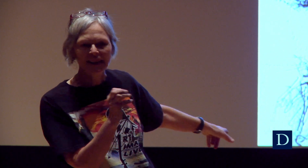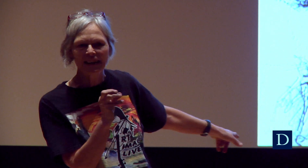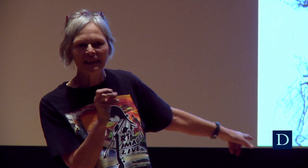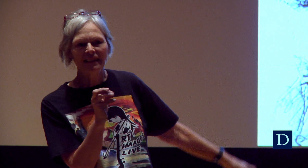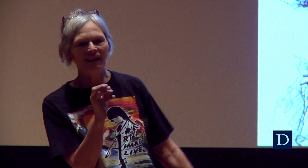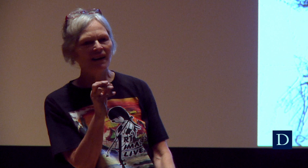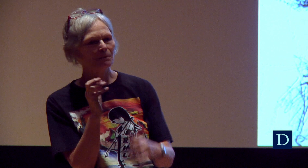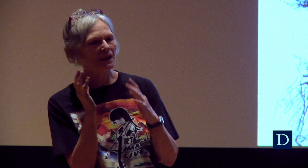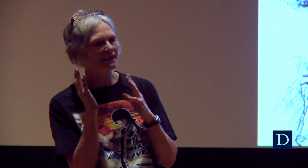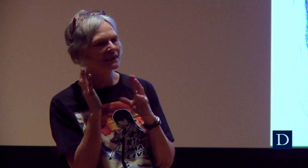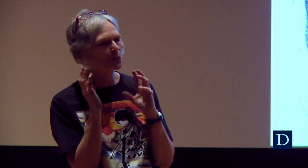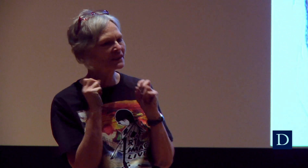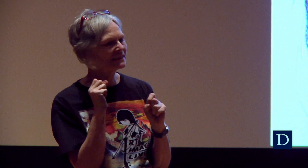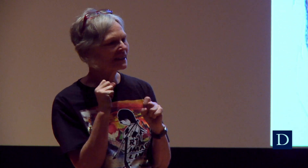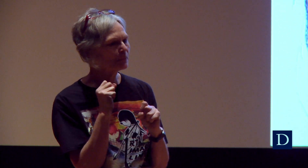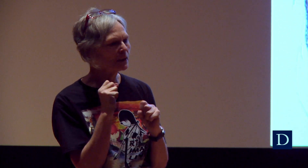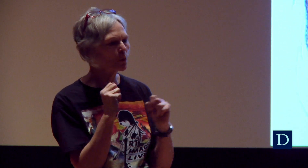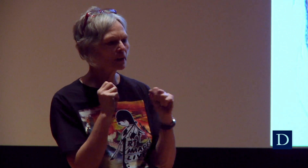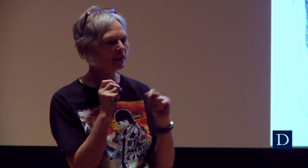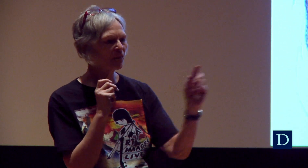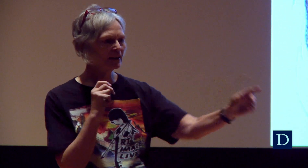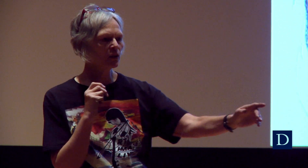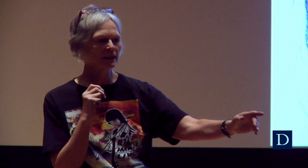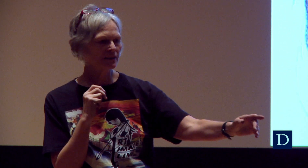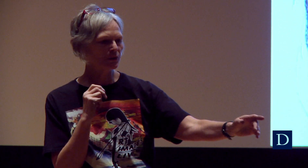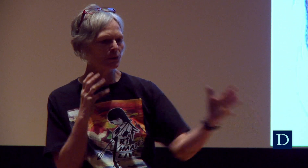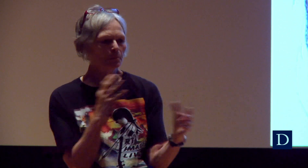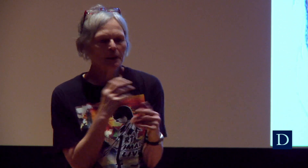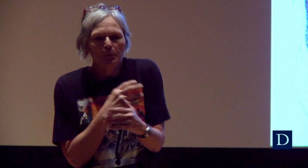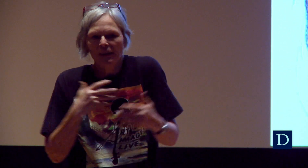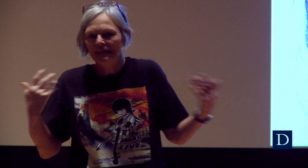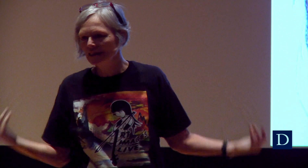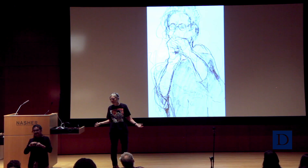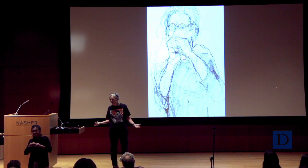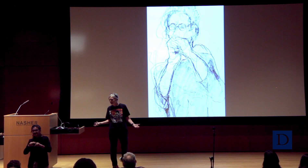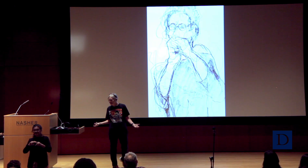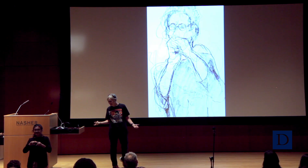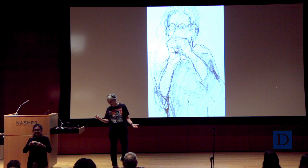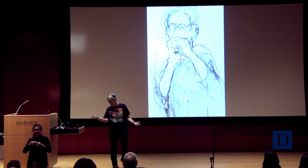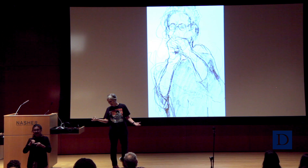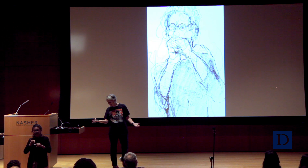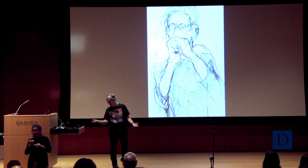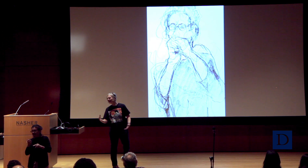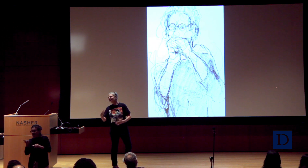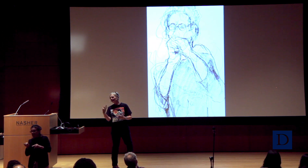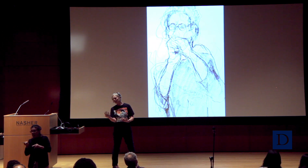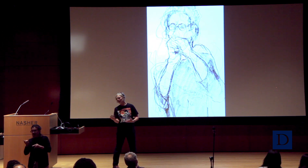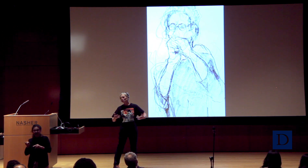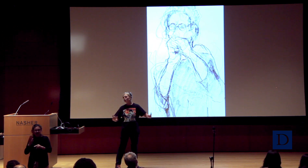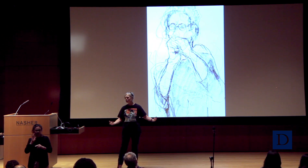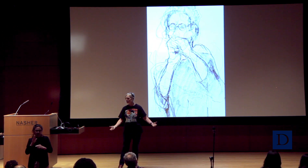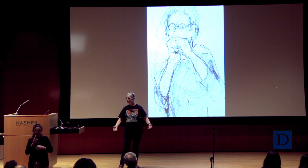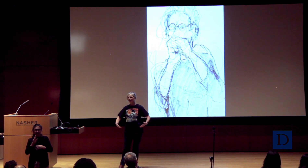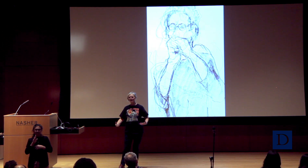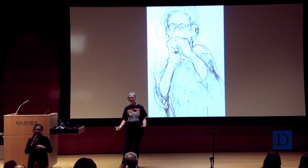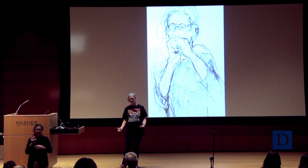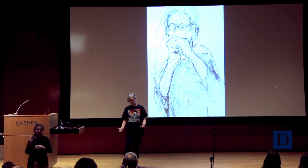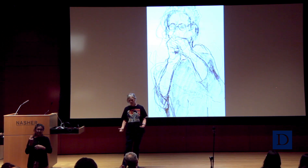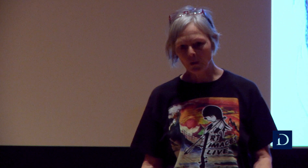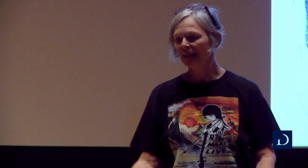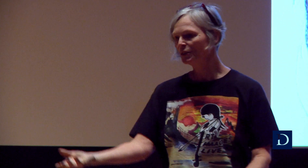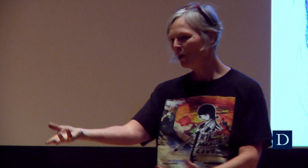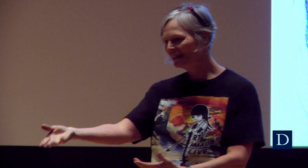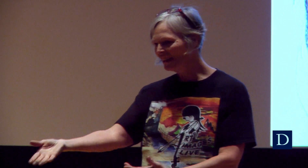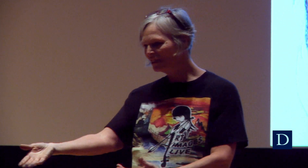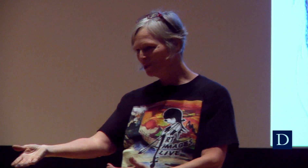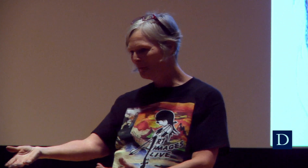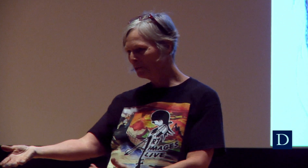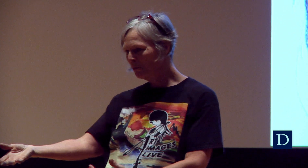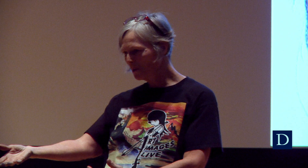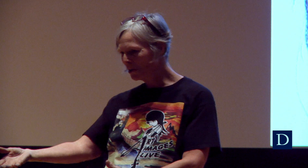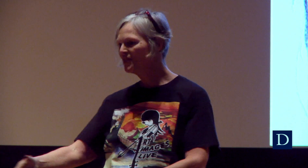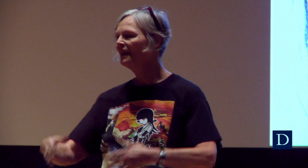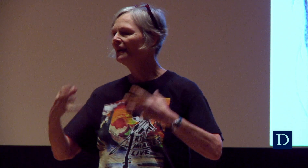And it wasn’t something where, if I look at you, people get self-conscious, right? People do what they do. That’s why I like to draw performers.